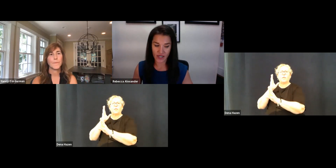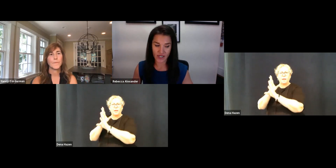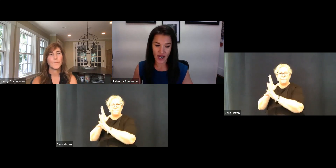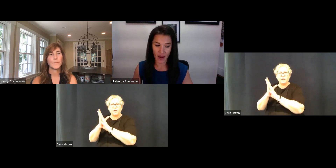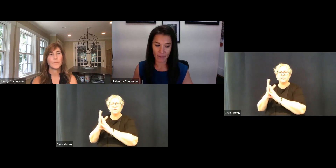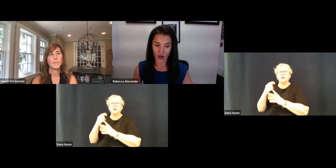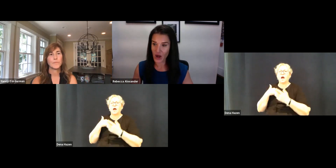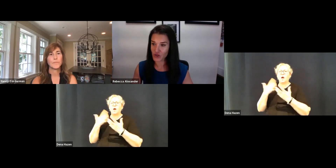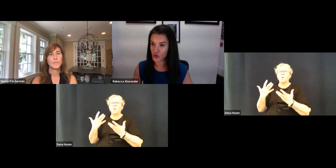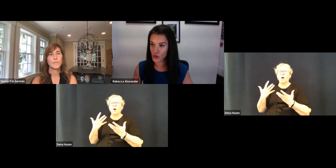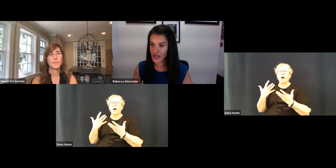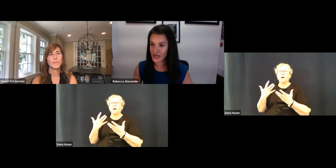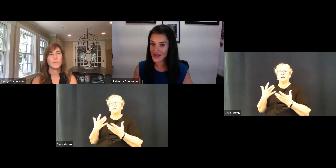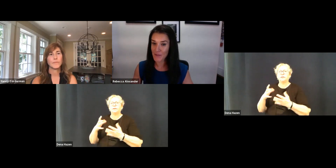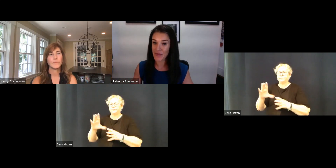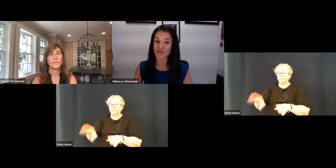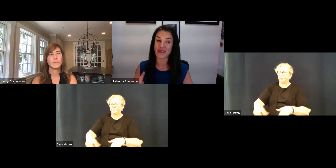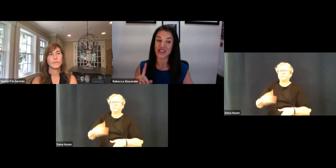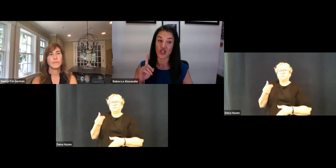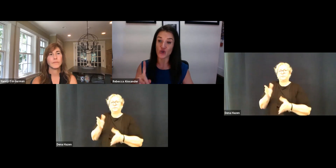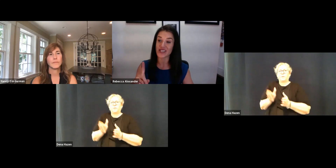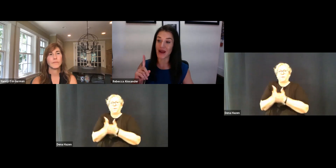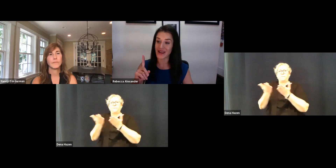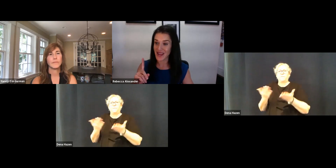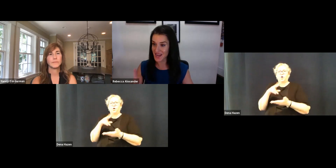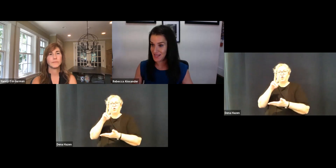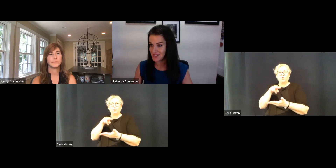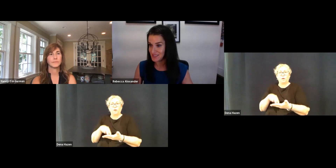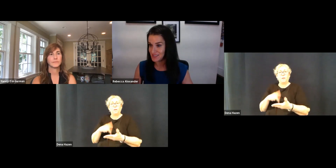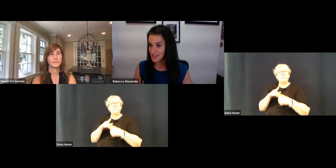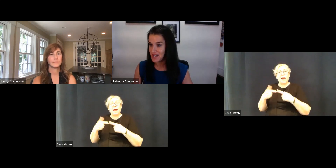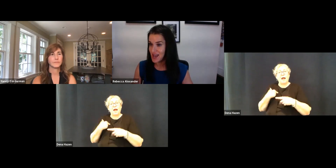to take my book out to read. But I'd been using my cane.